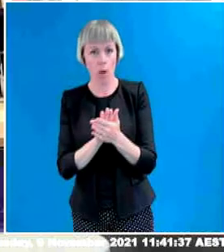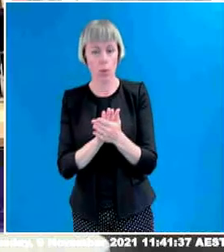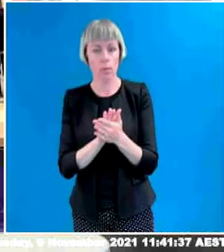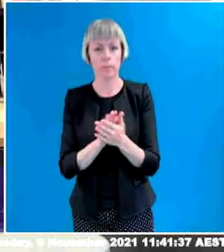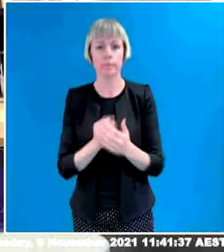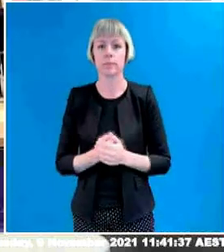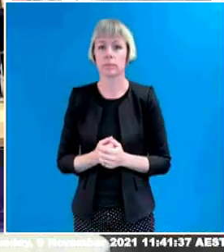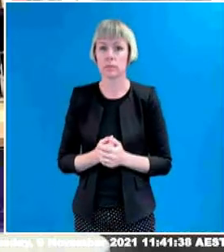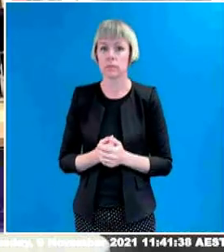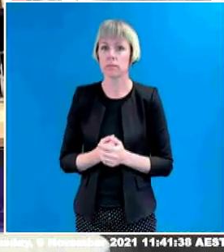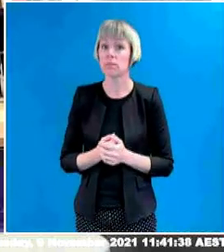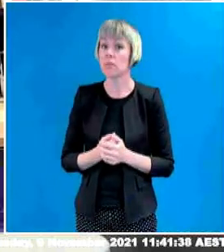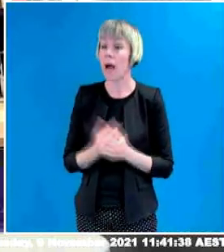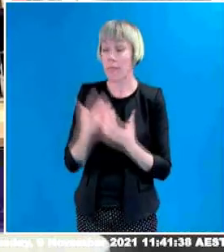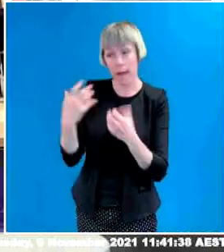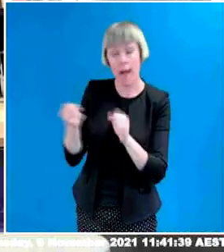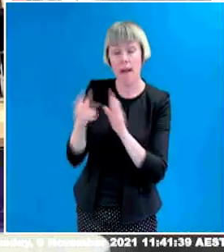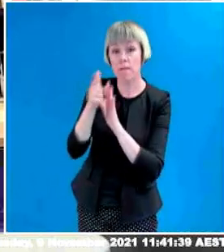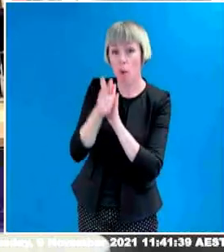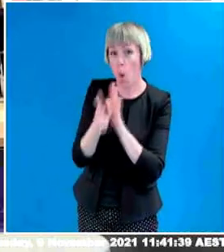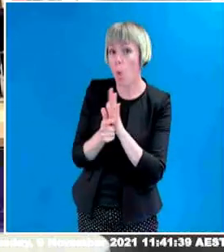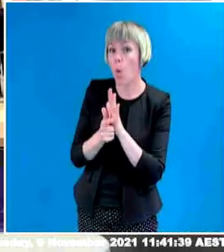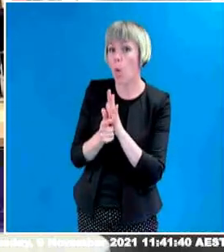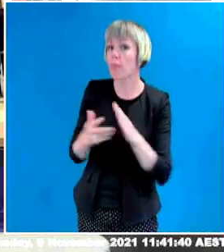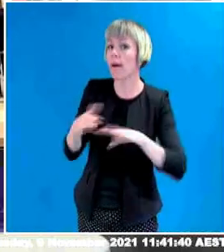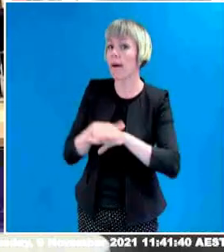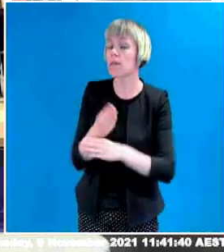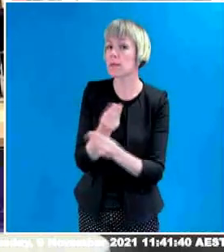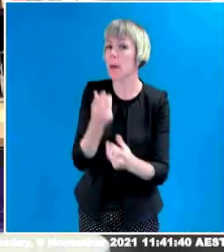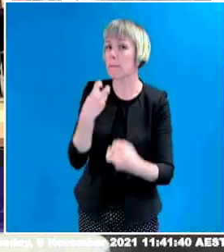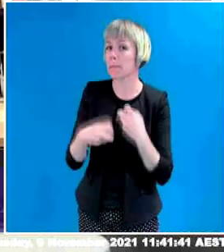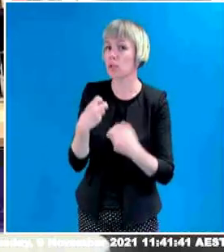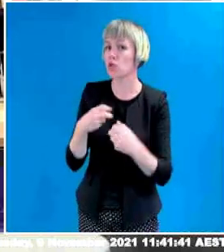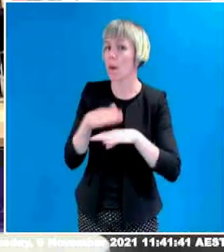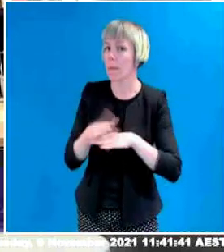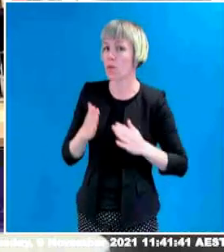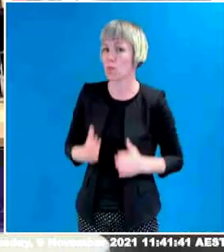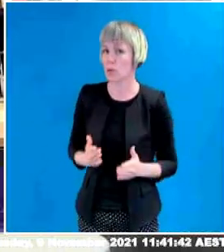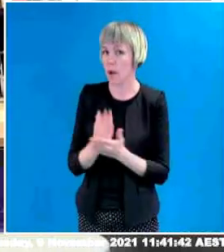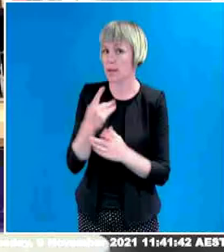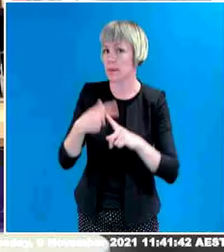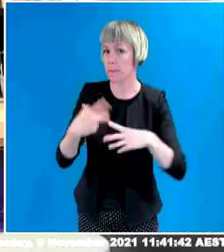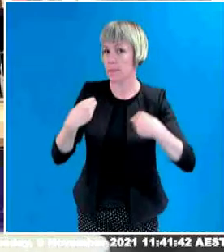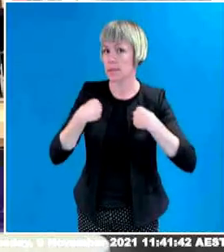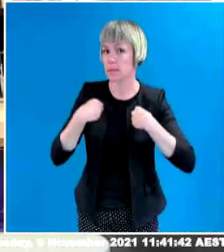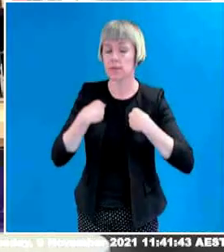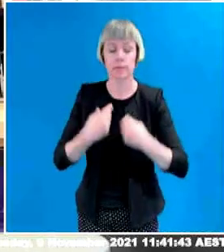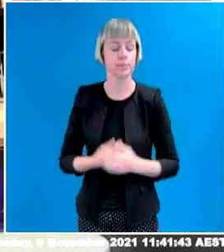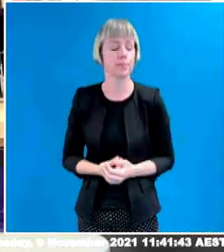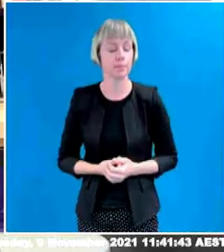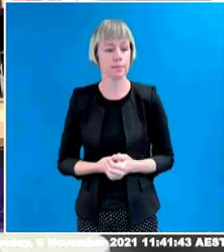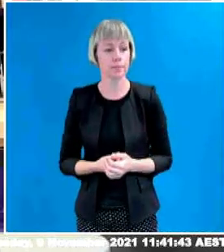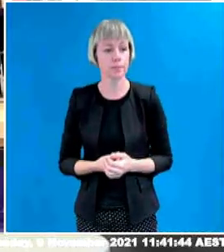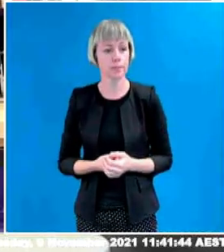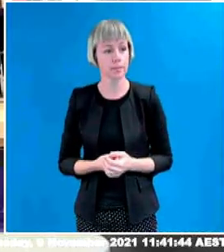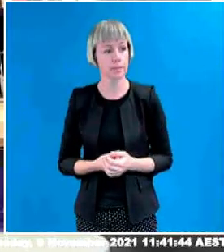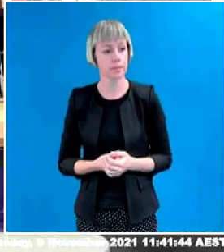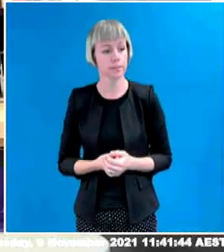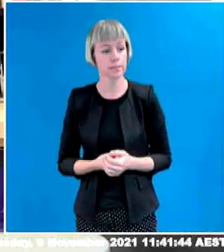you can advance these issues. Thank you very much. I will inquire --- COMMISSIONER McEWIN: I have a follow-up question, Chair,